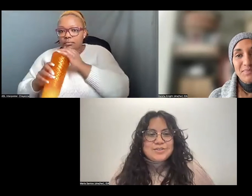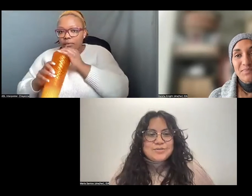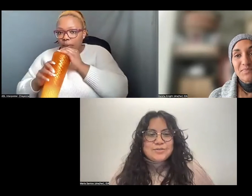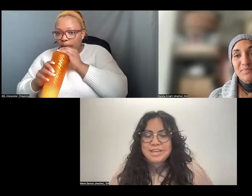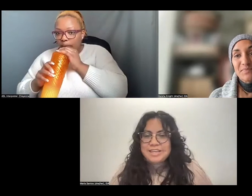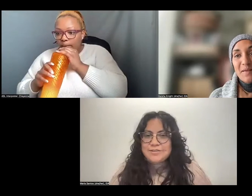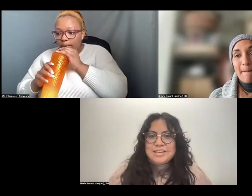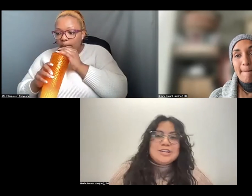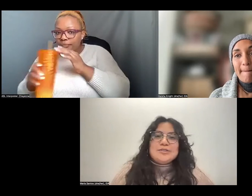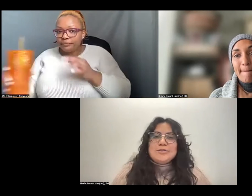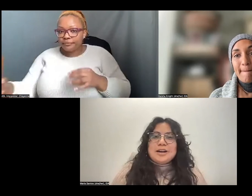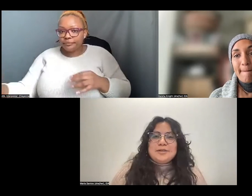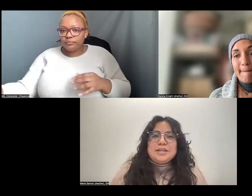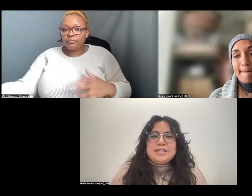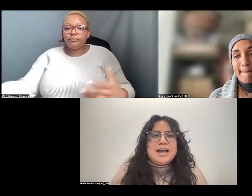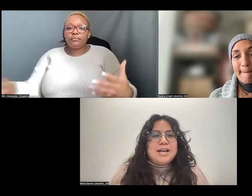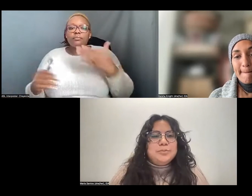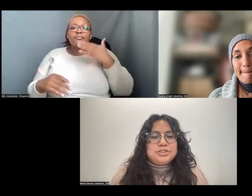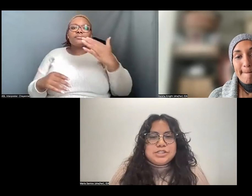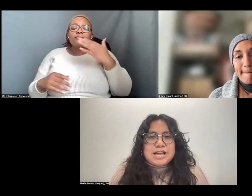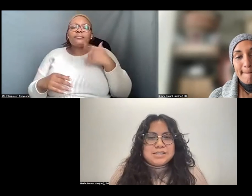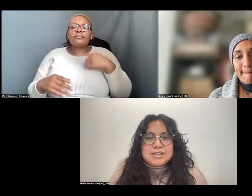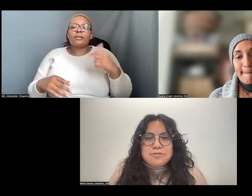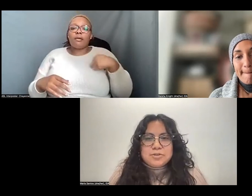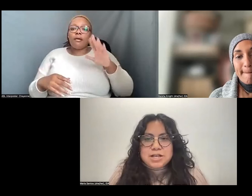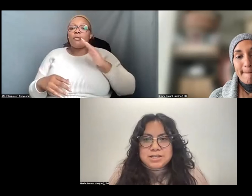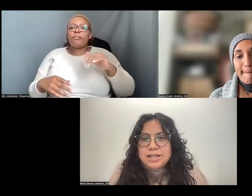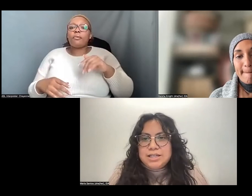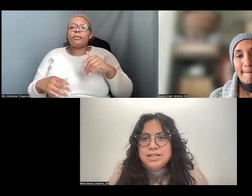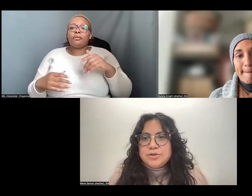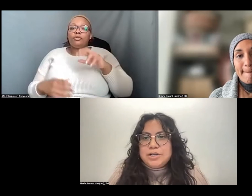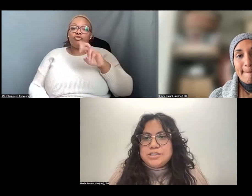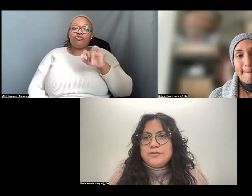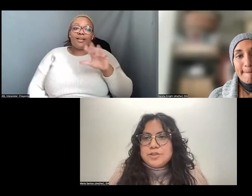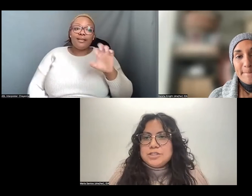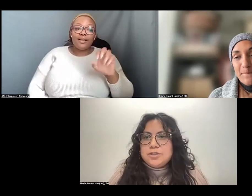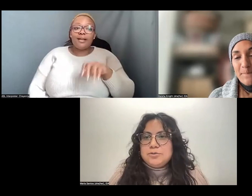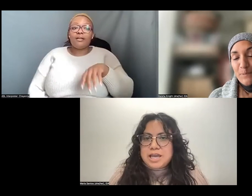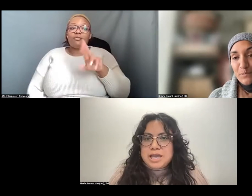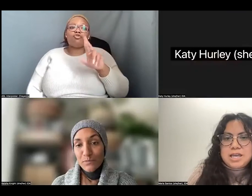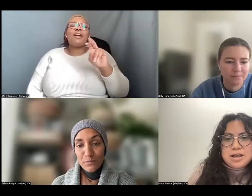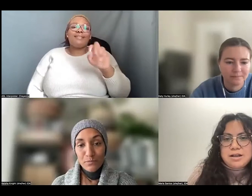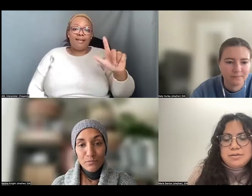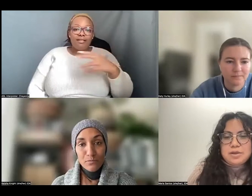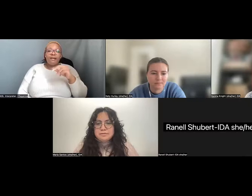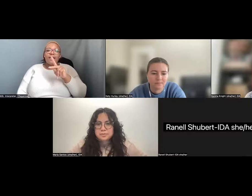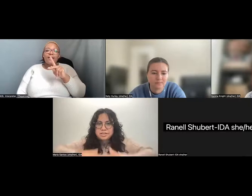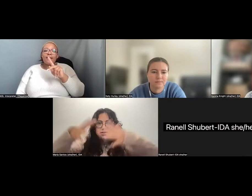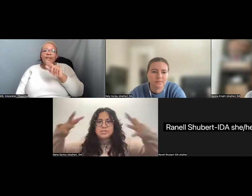And yeah, I will just ask that Ranell and Katy join us for this Q&A. Everyone can just settle back